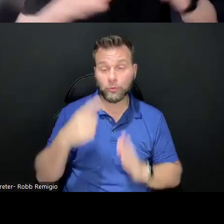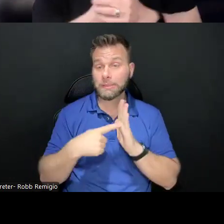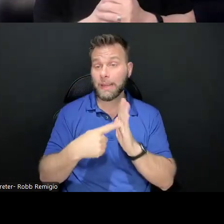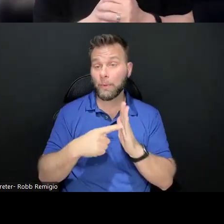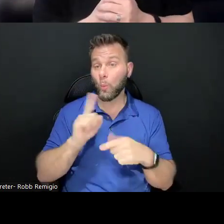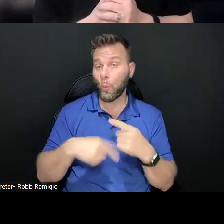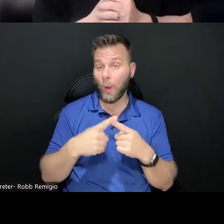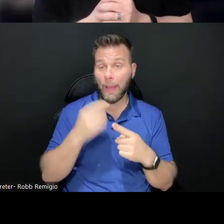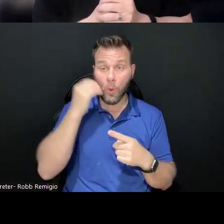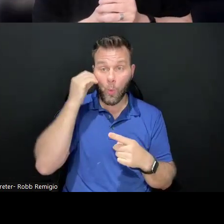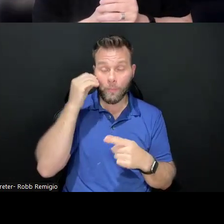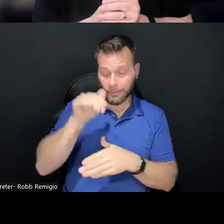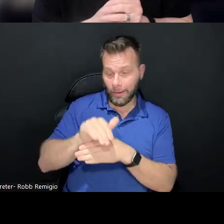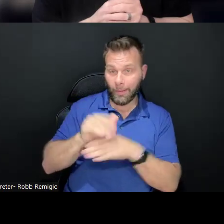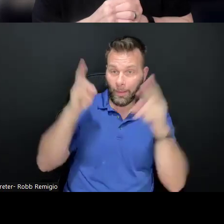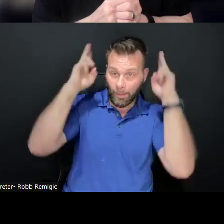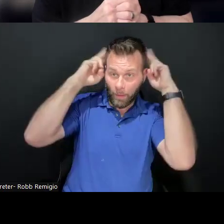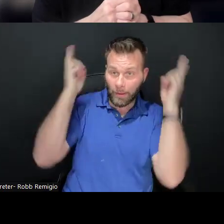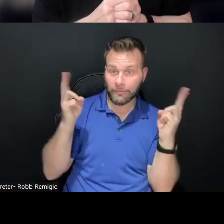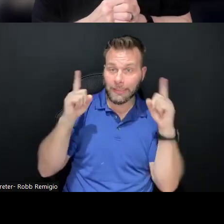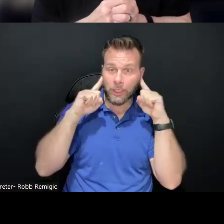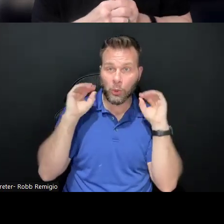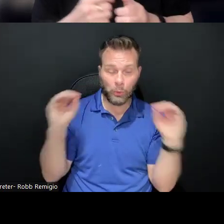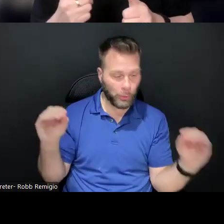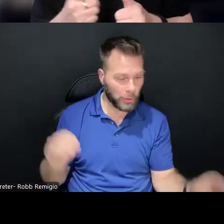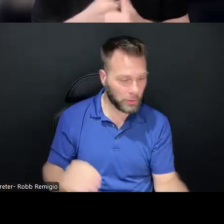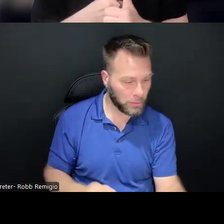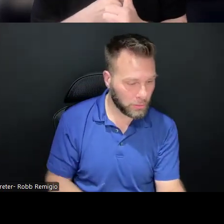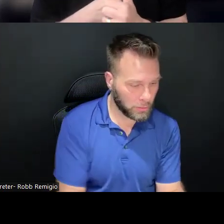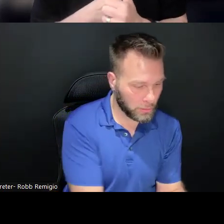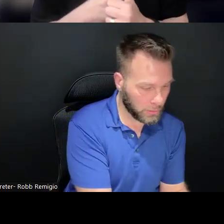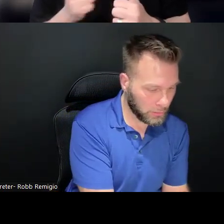People who live at home. I for example, when I take these off at night I cannot hear